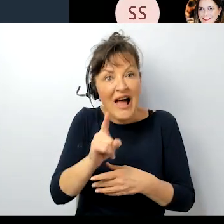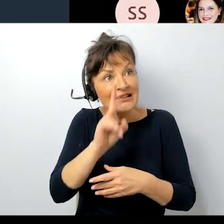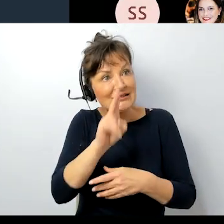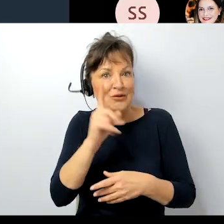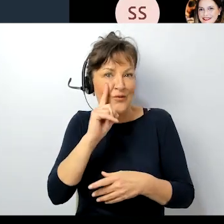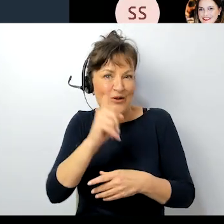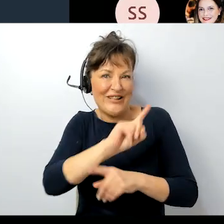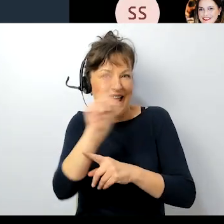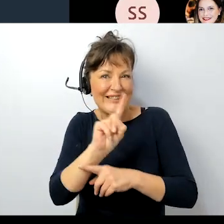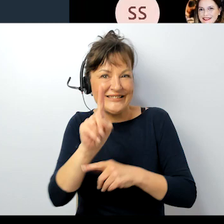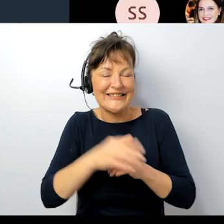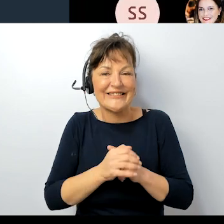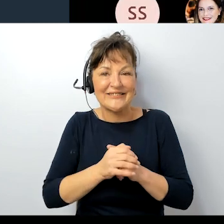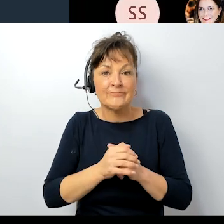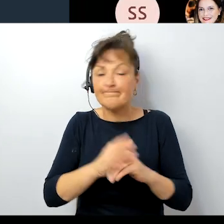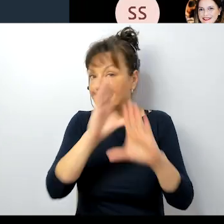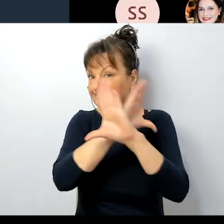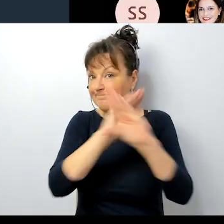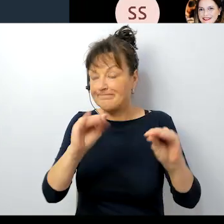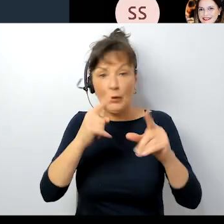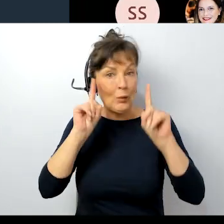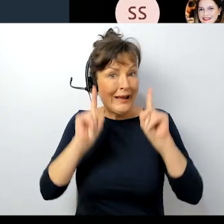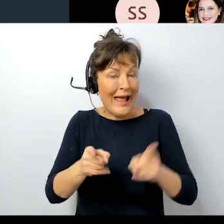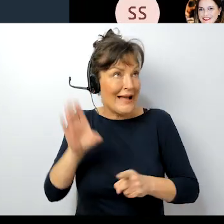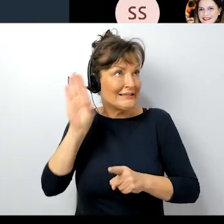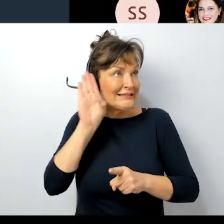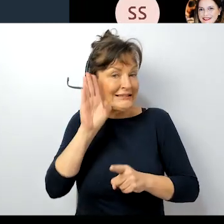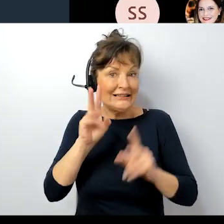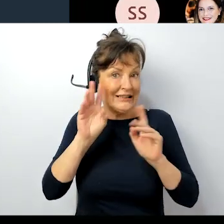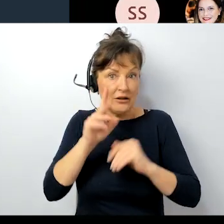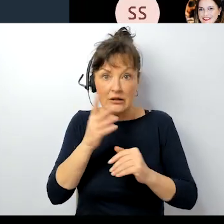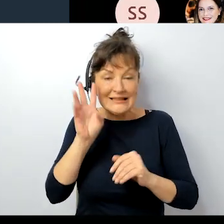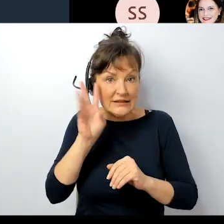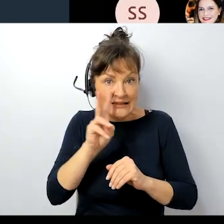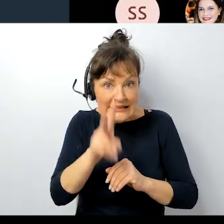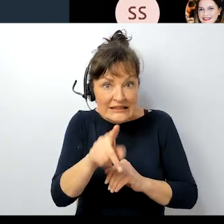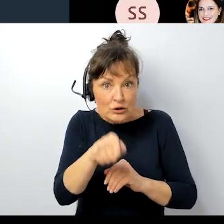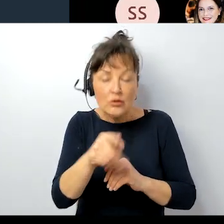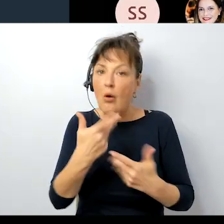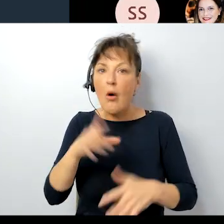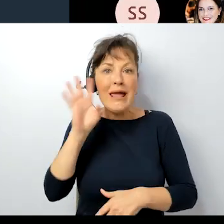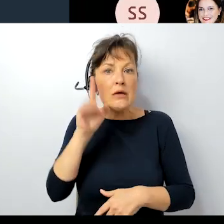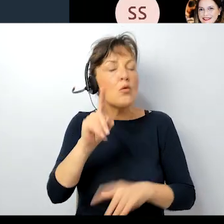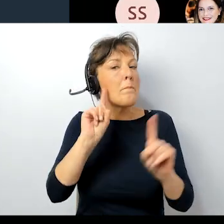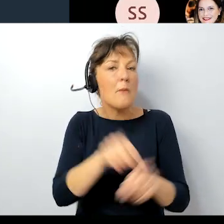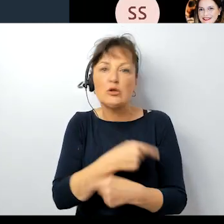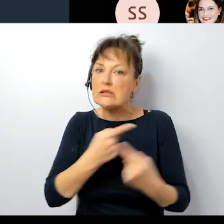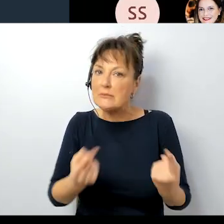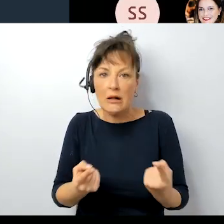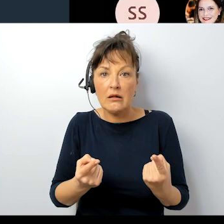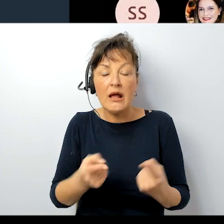watch it again and the link to do so will be sent to you afterwards. We can't see or hear you, so if